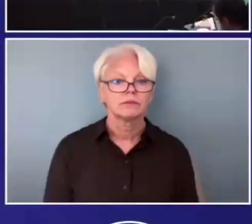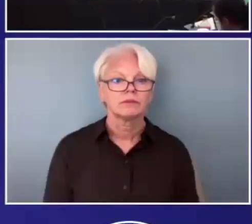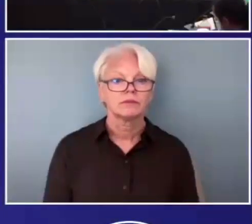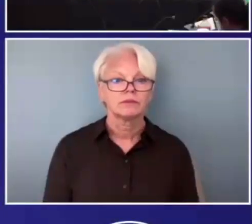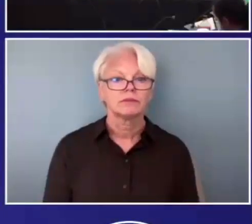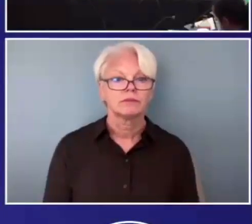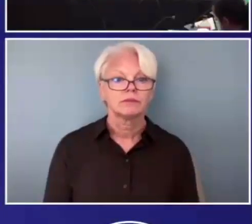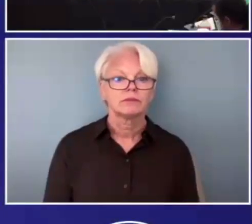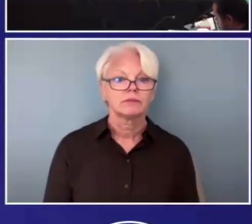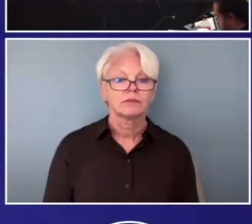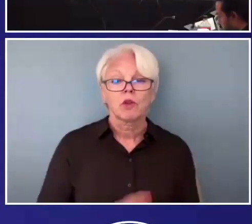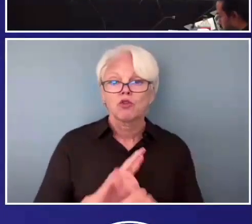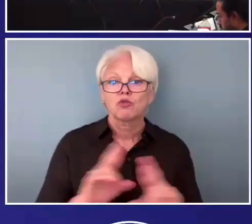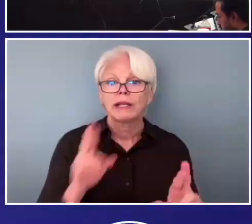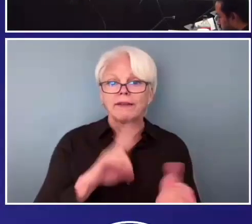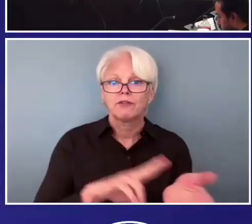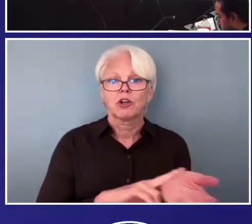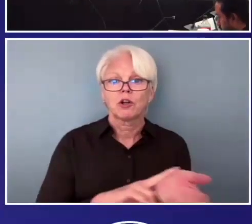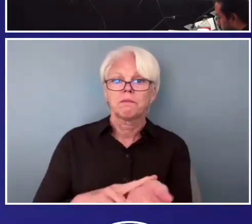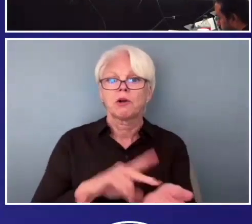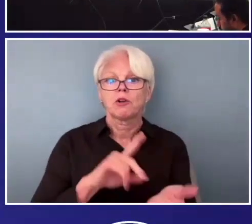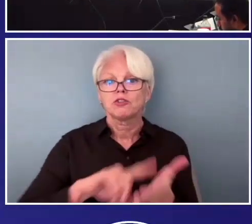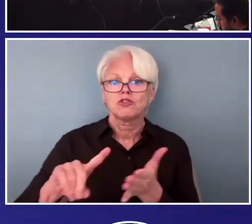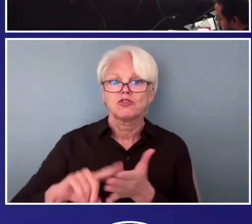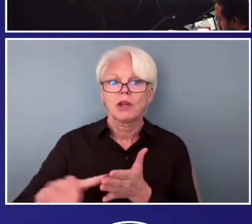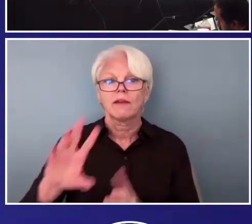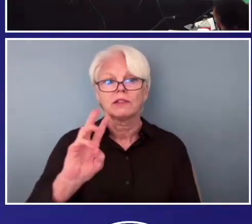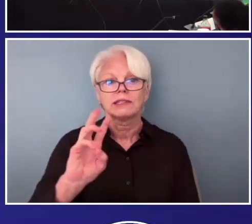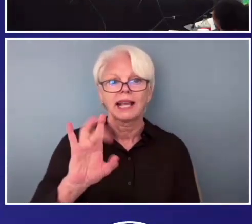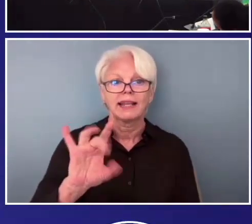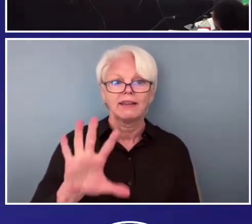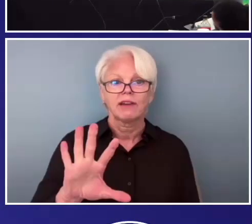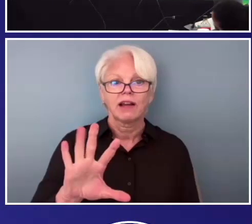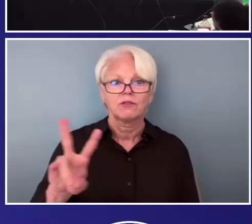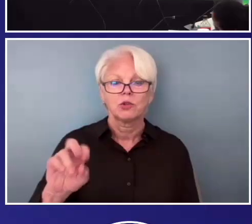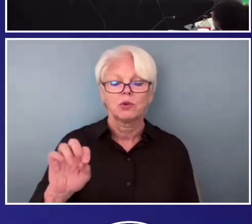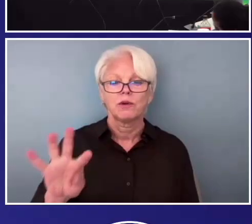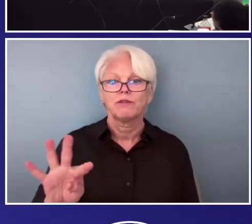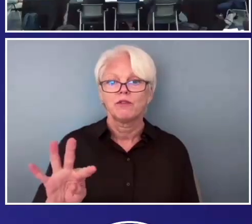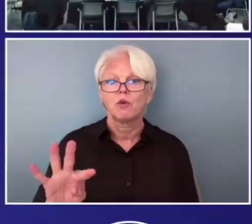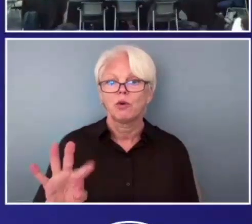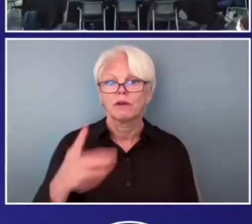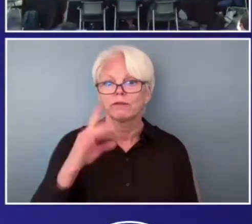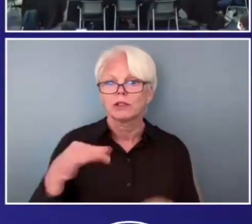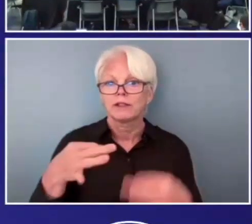Are we ready for a pulse check then on 685.204, deferment? Yes, ma'am.